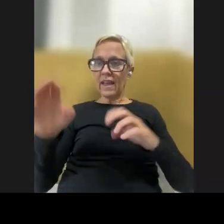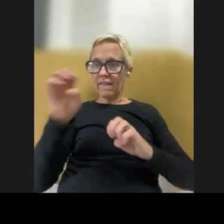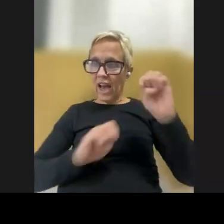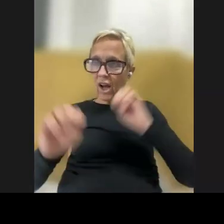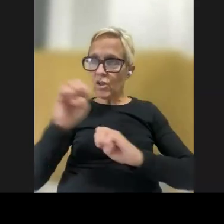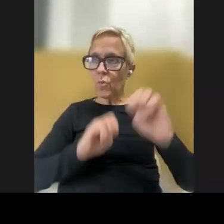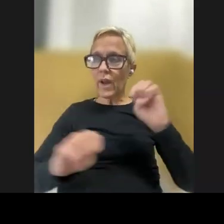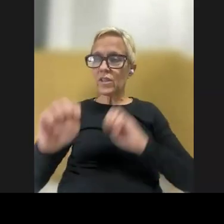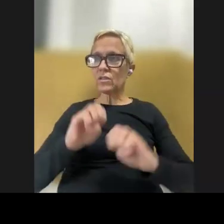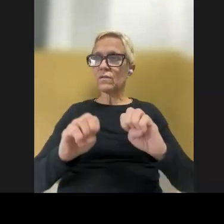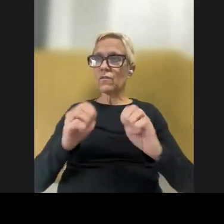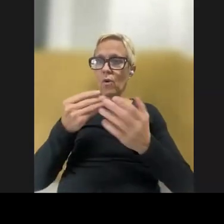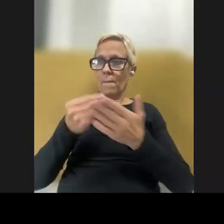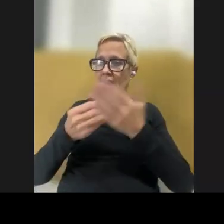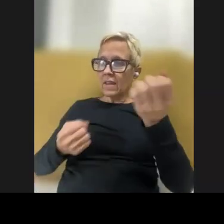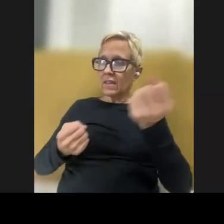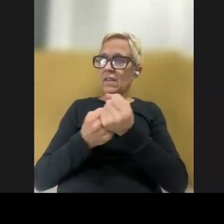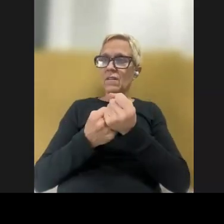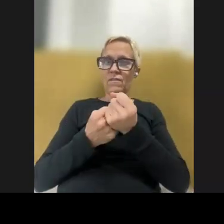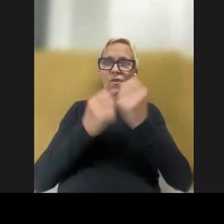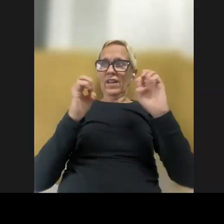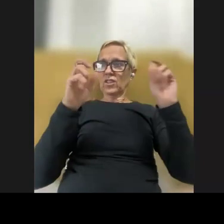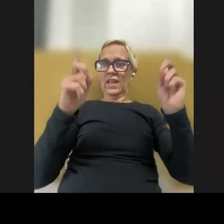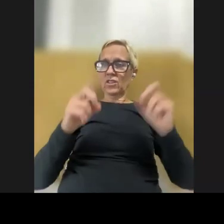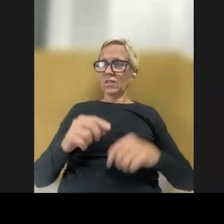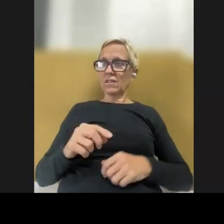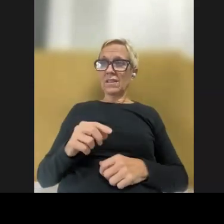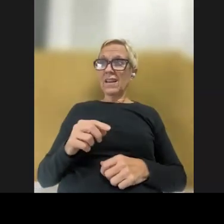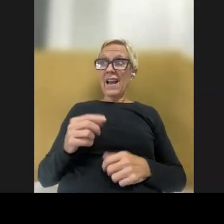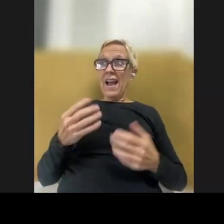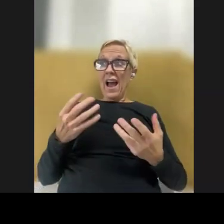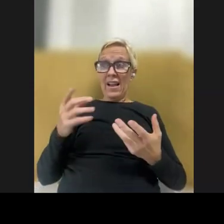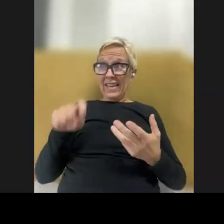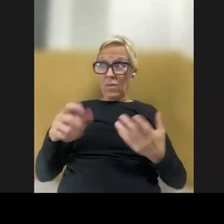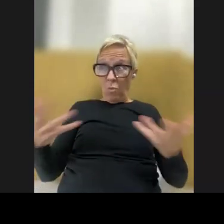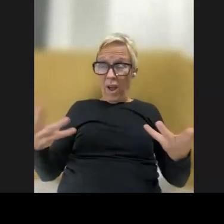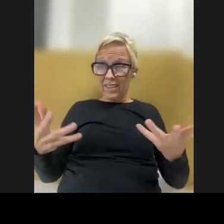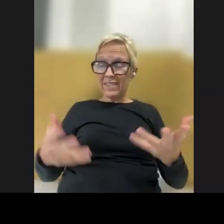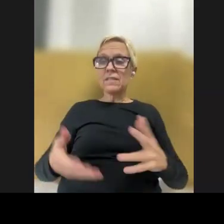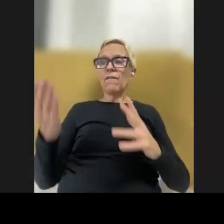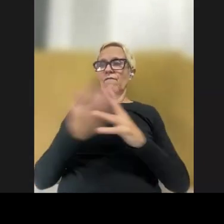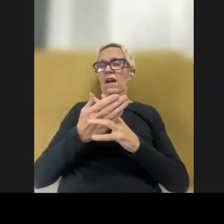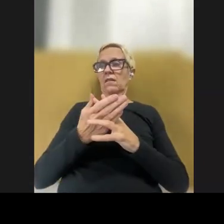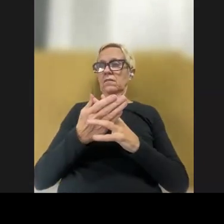If that had not happened this wouldn't be an ongoing, you know, evaluation of the funding for education. It took a lawsuit. And that's advocacy.